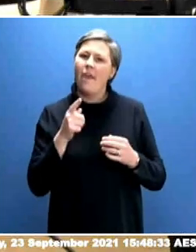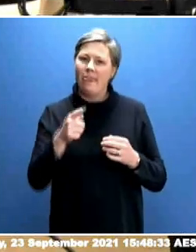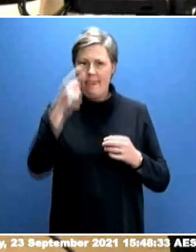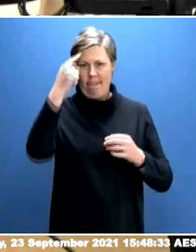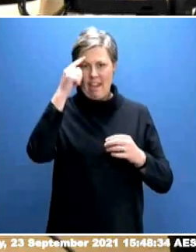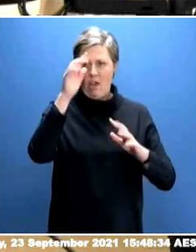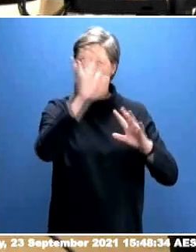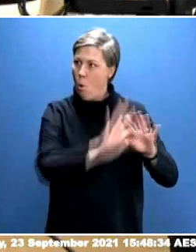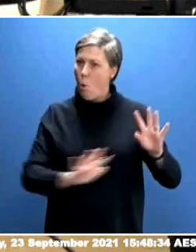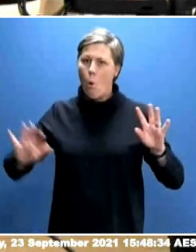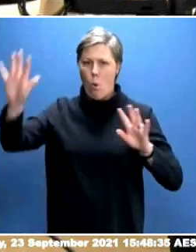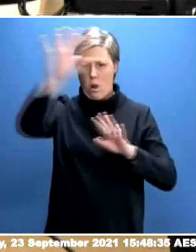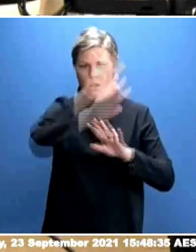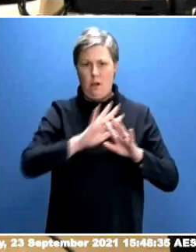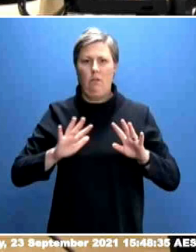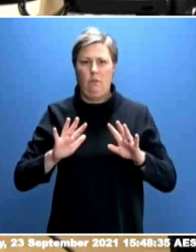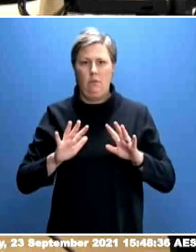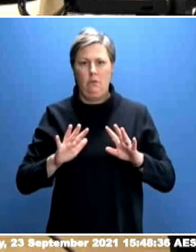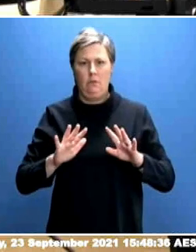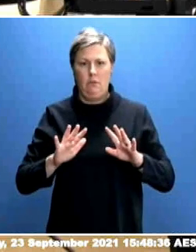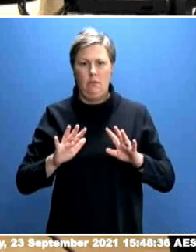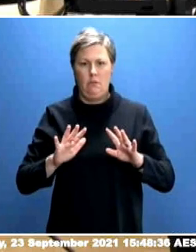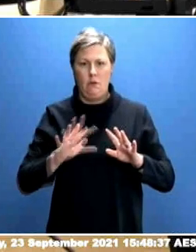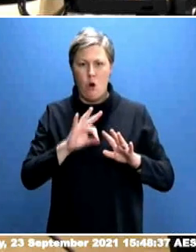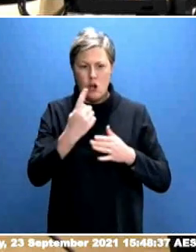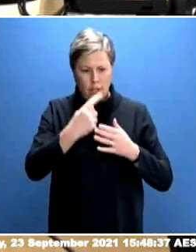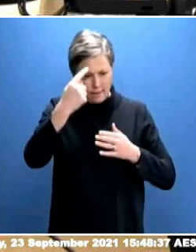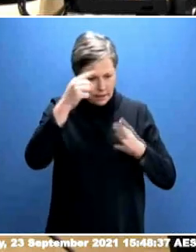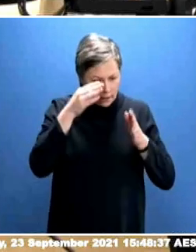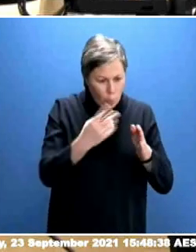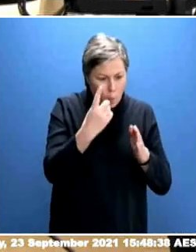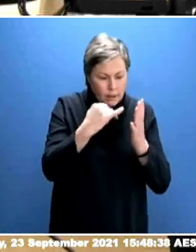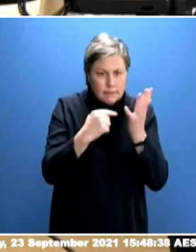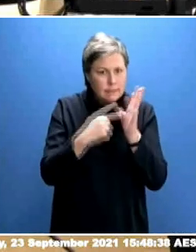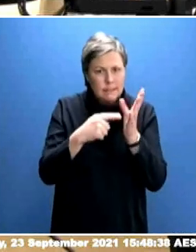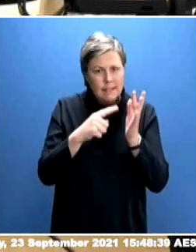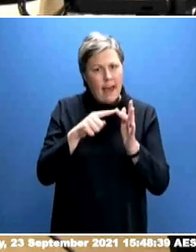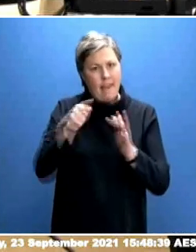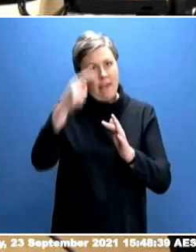positions as the peak body and the Family Matters Campaign representatives.